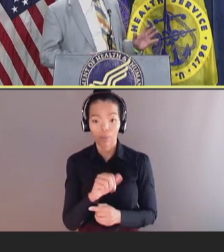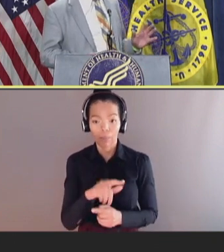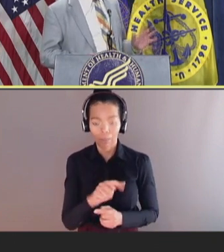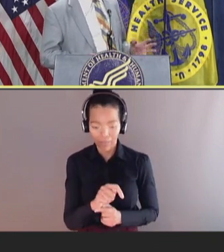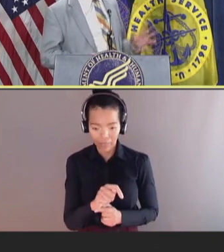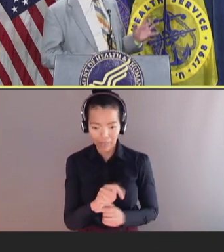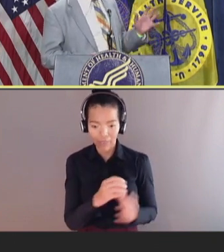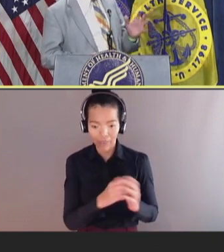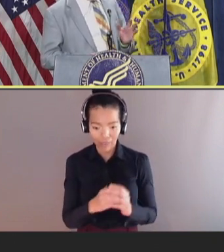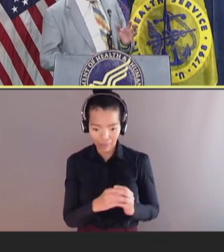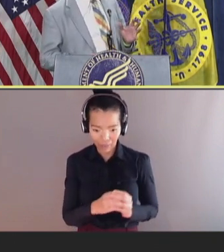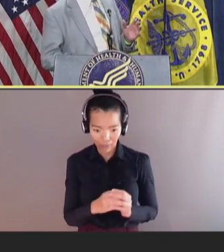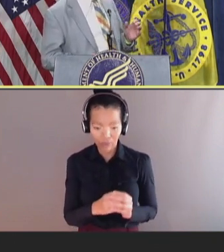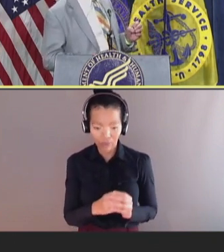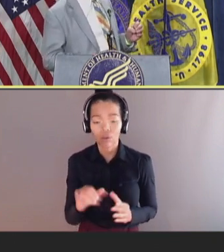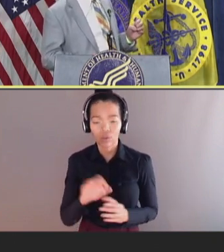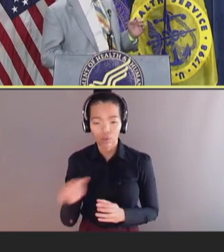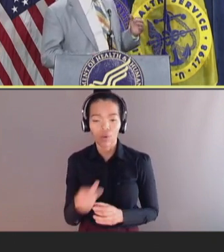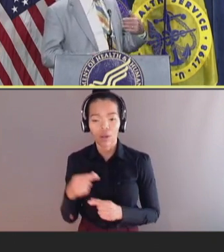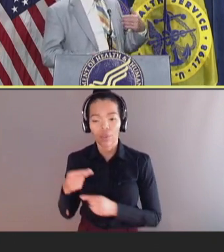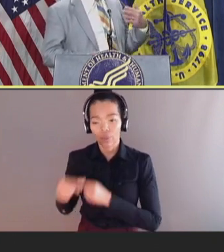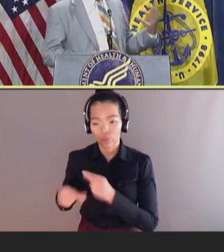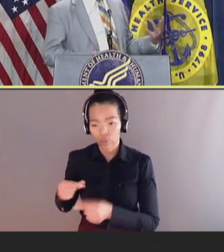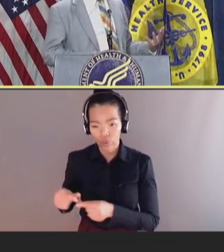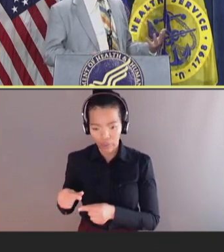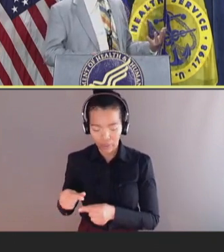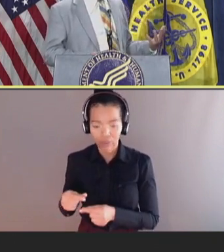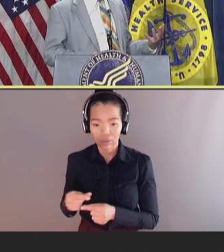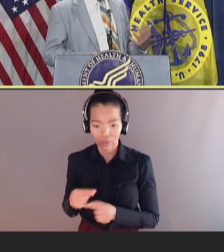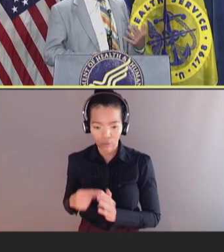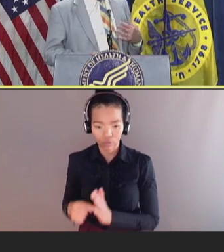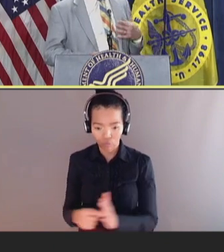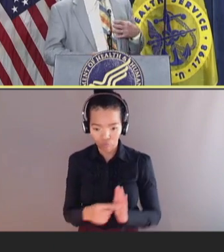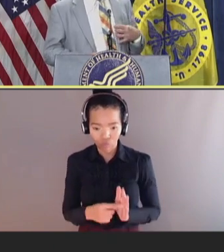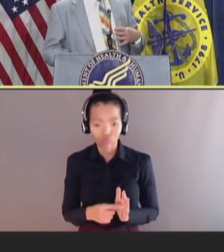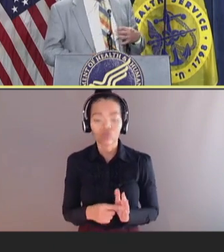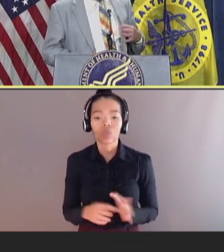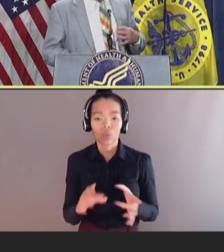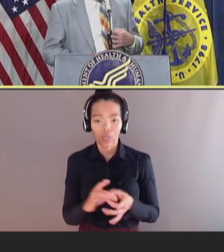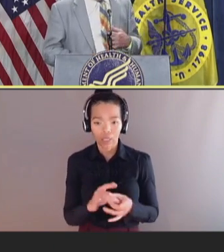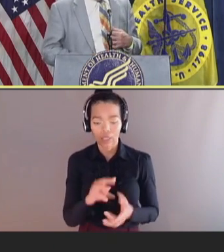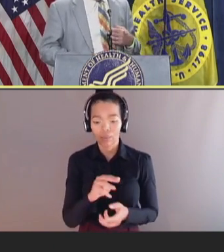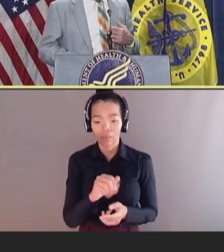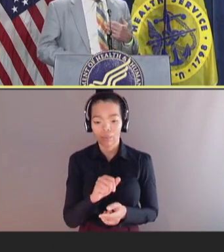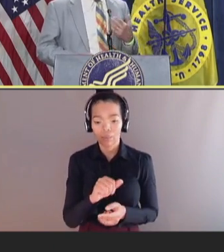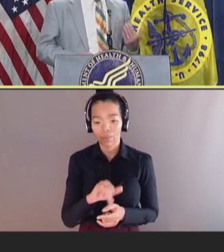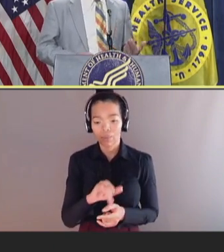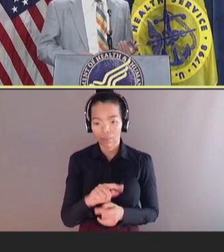other genes expressed that are associated with MAIT cell functions. So, we haven't proven this,